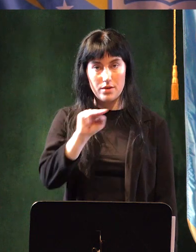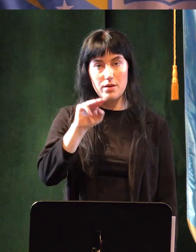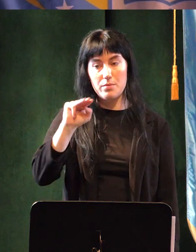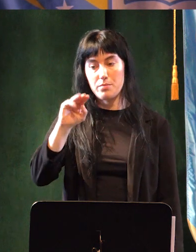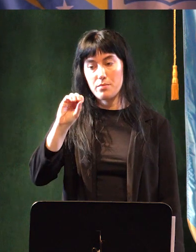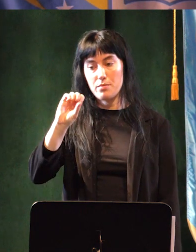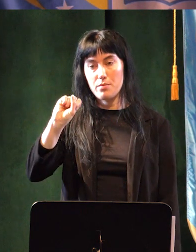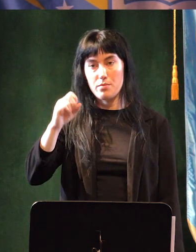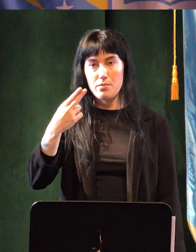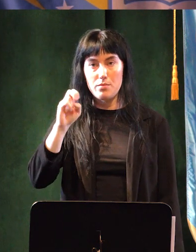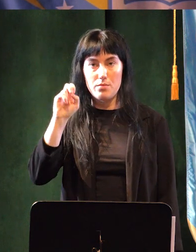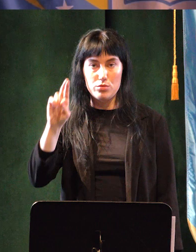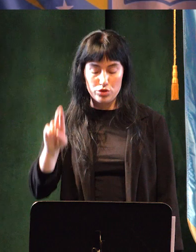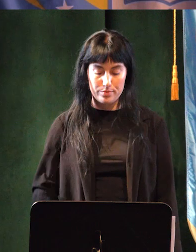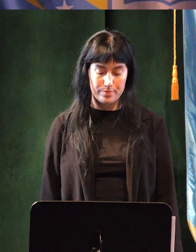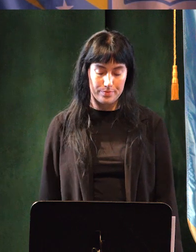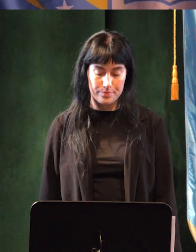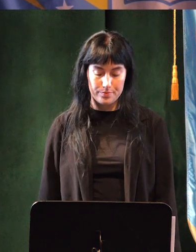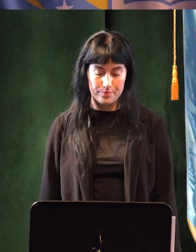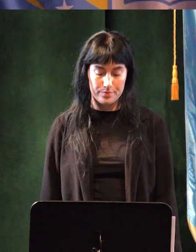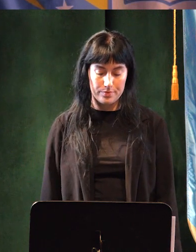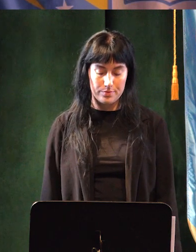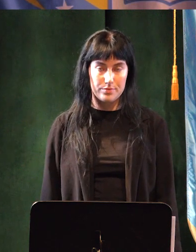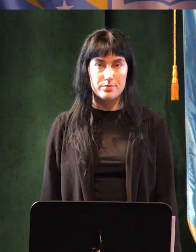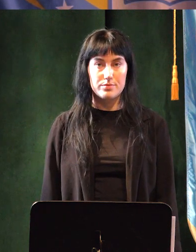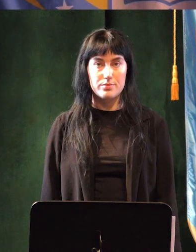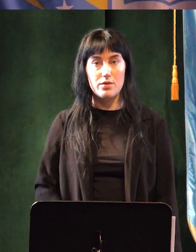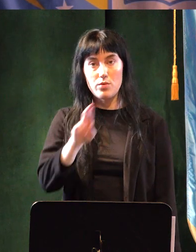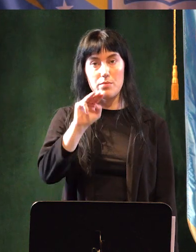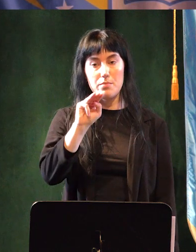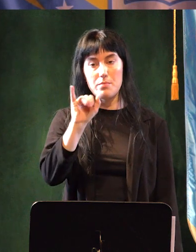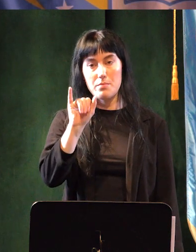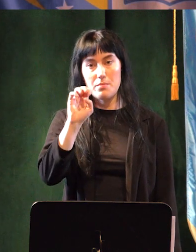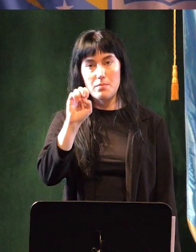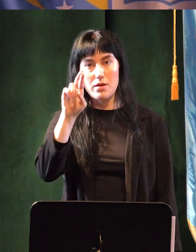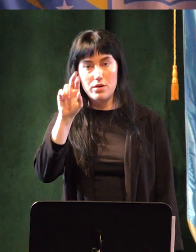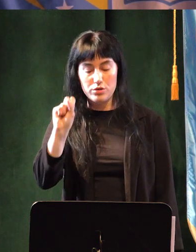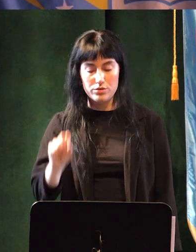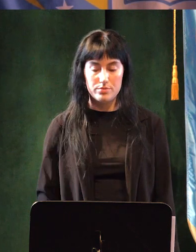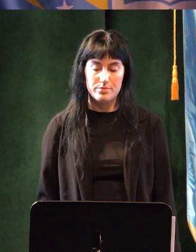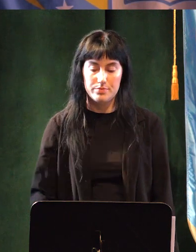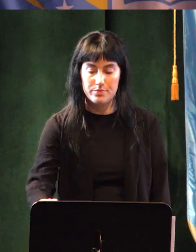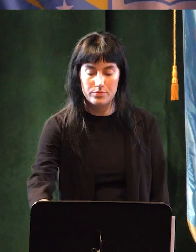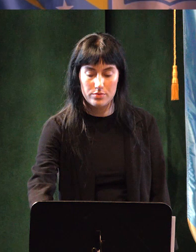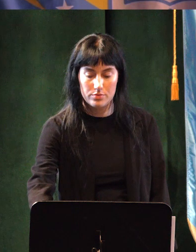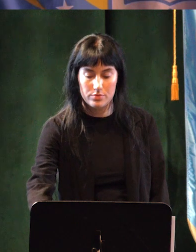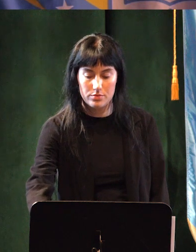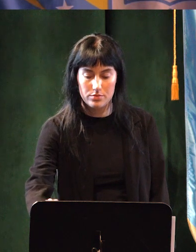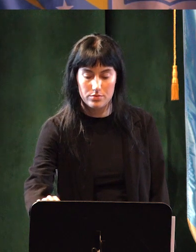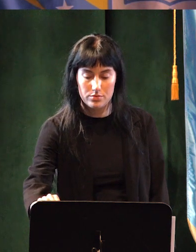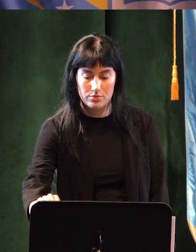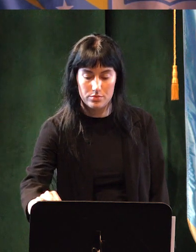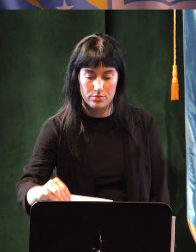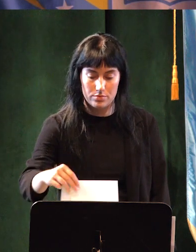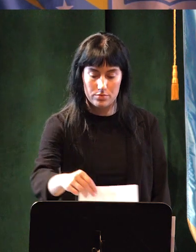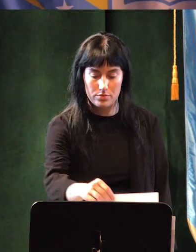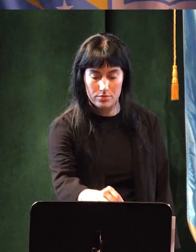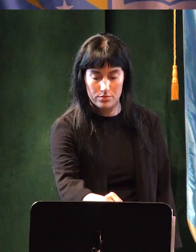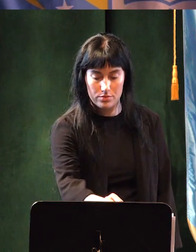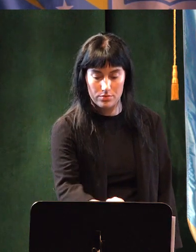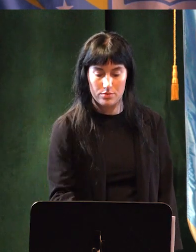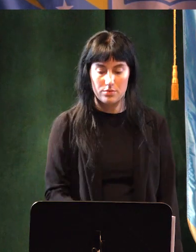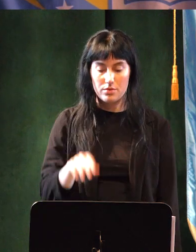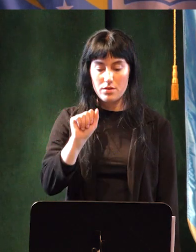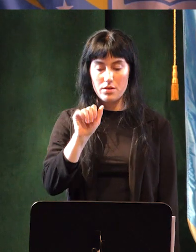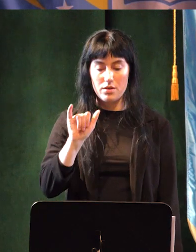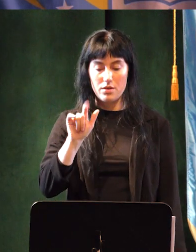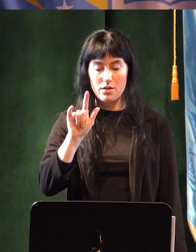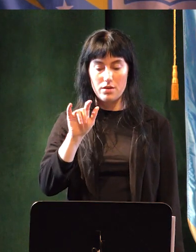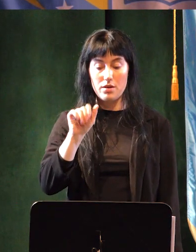Mosher Rebecca Meyers ELISA root